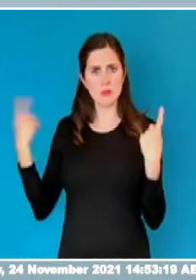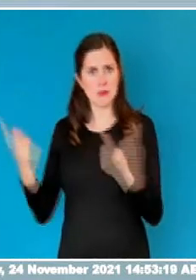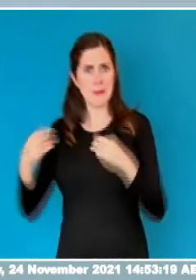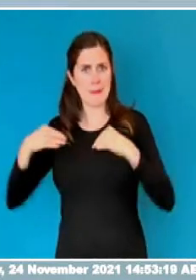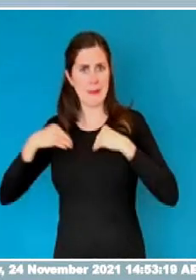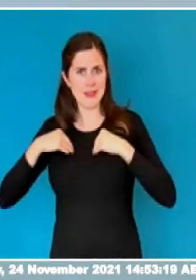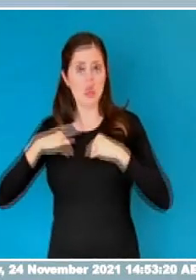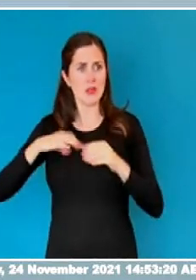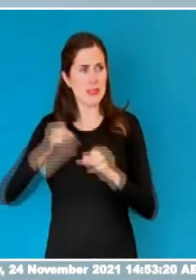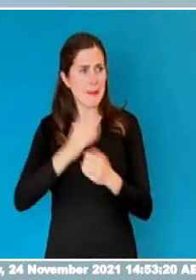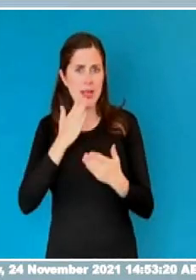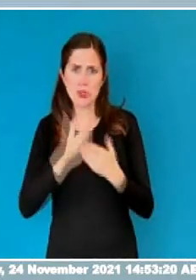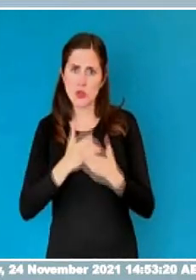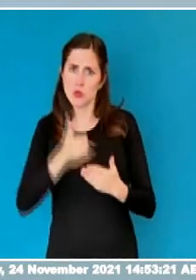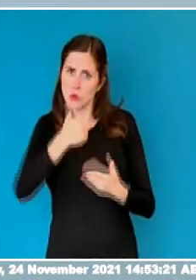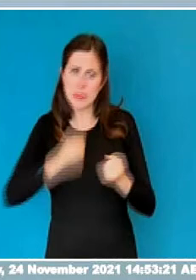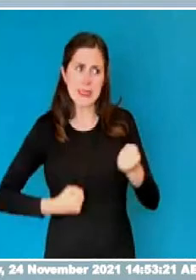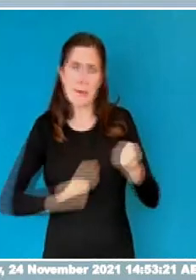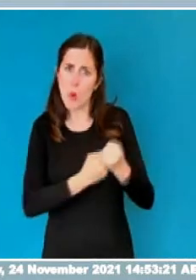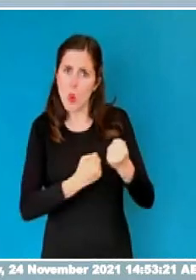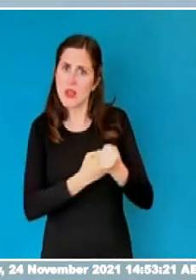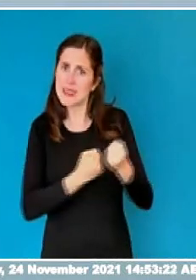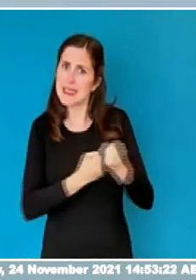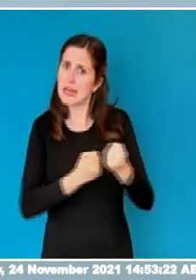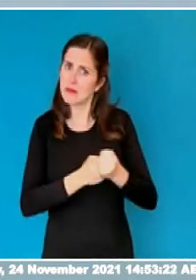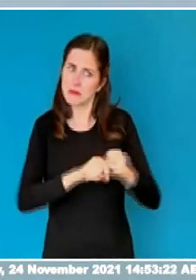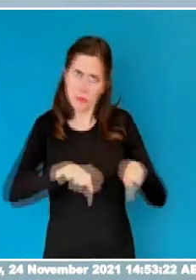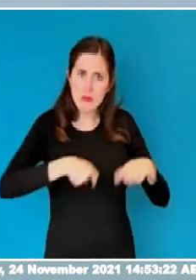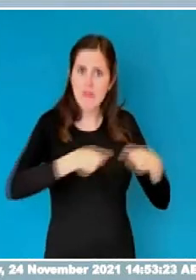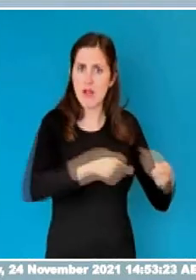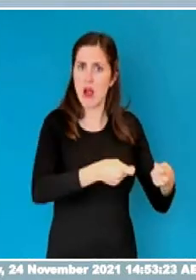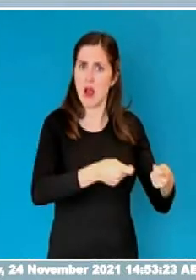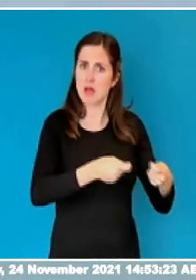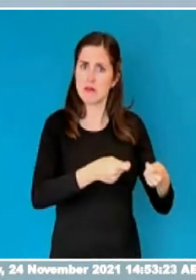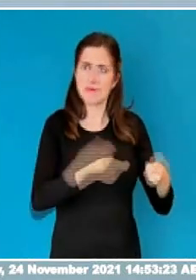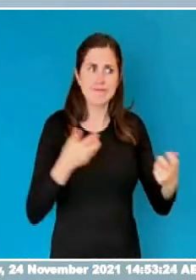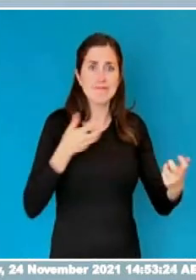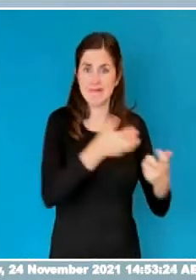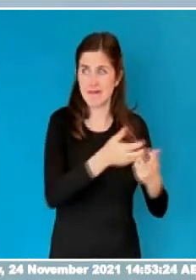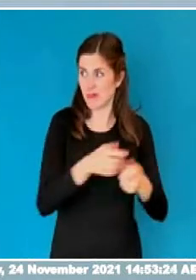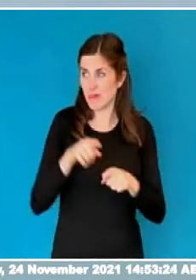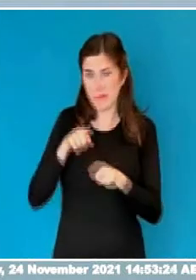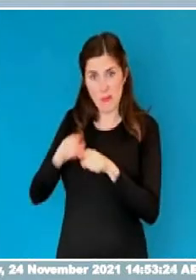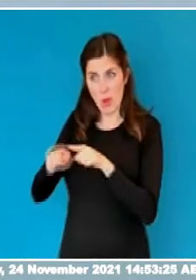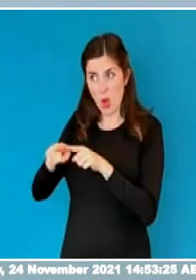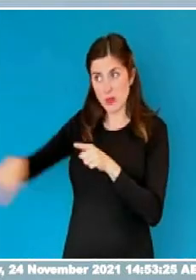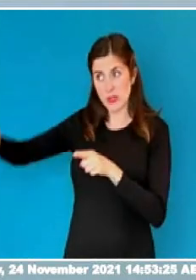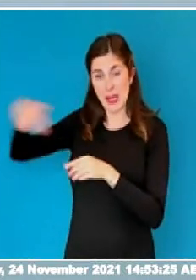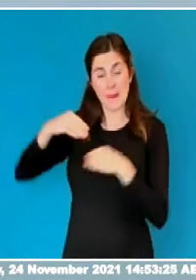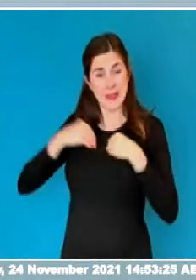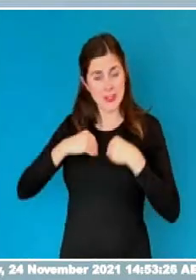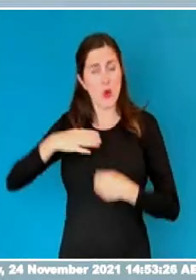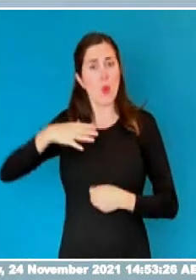you know, so that is a goal of departments and agencies to do well, to encourage that